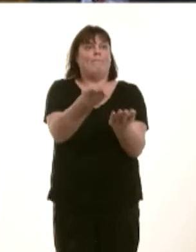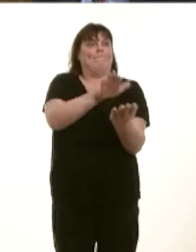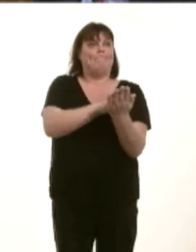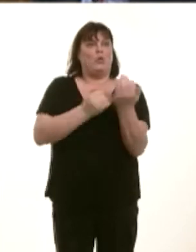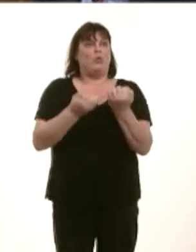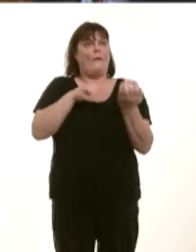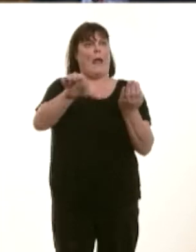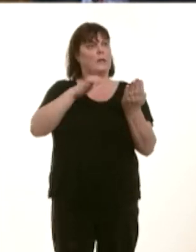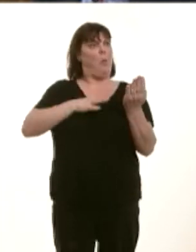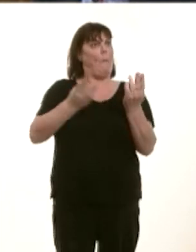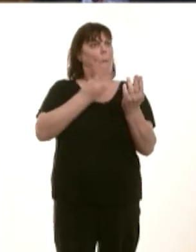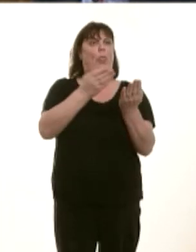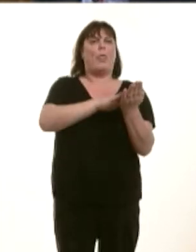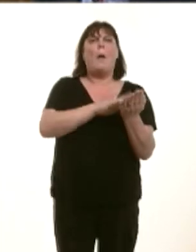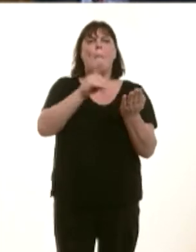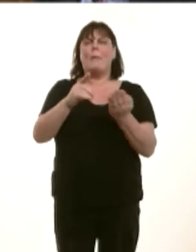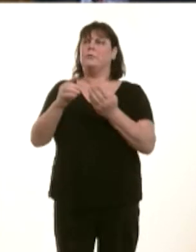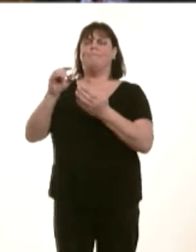That choice has been denied to them by the UK Government.